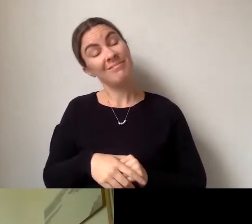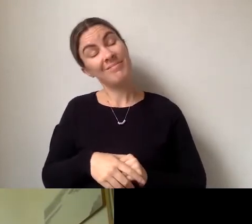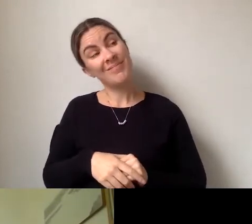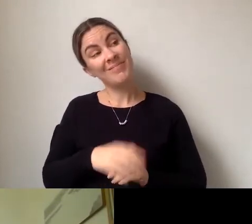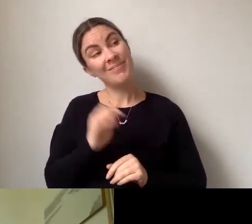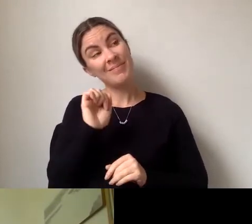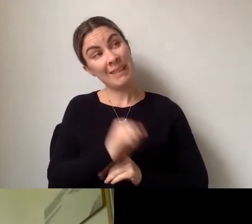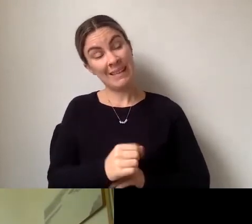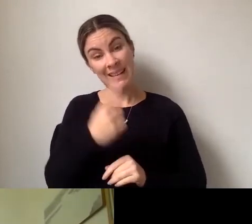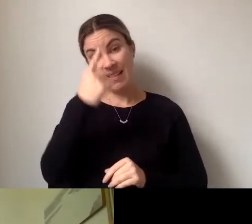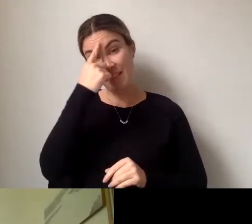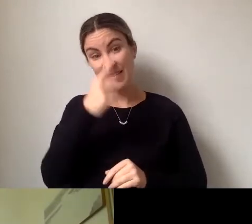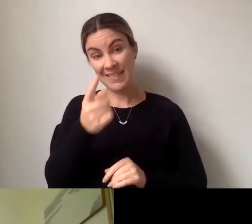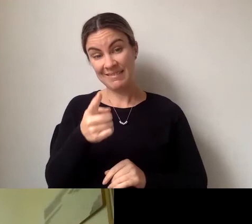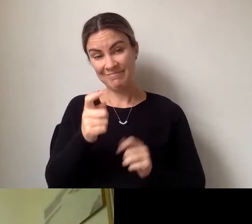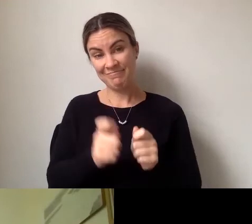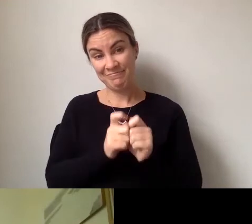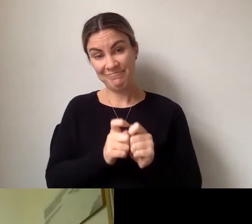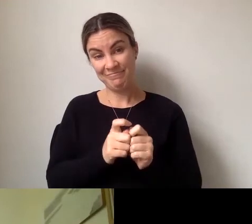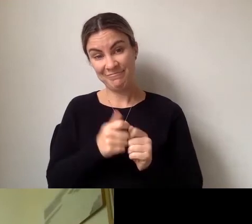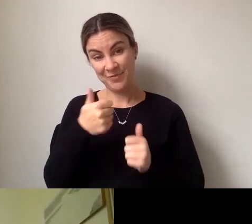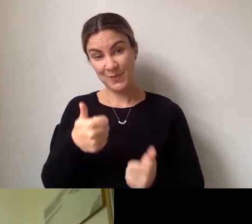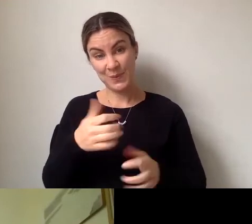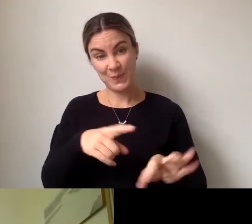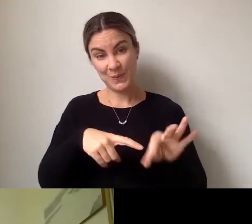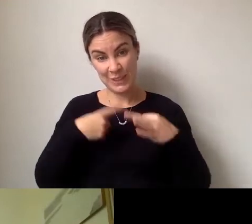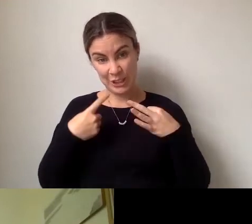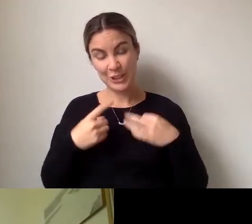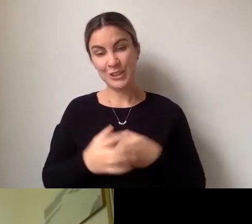question. A very valid question.